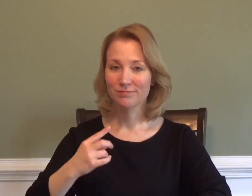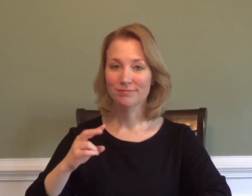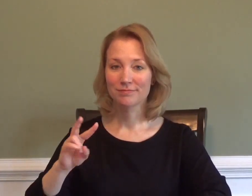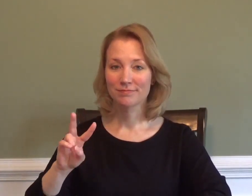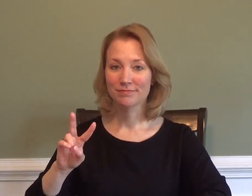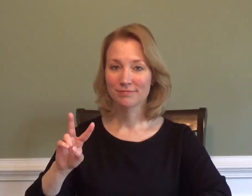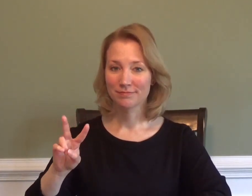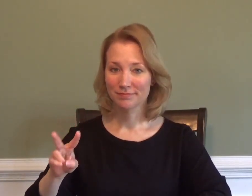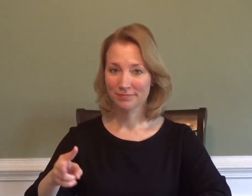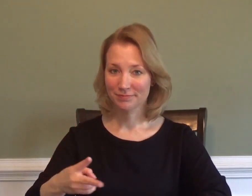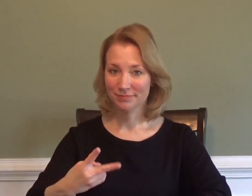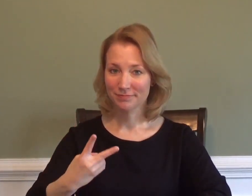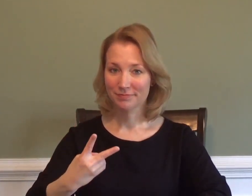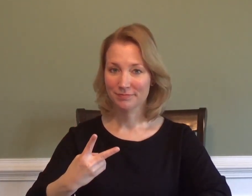$2